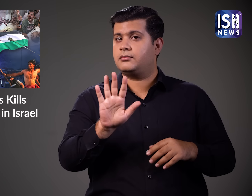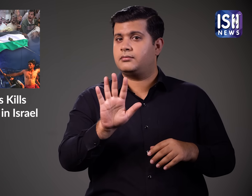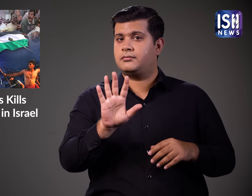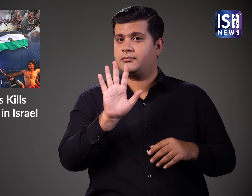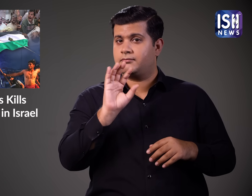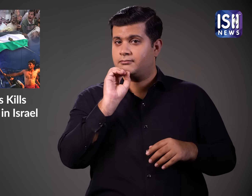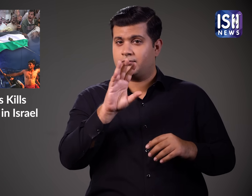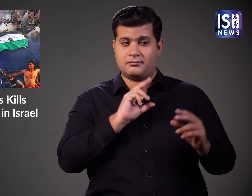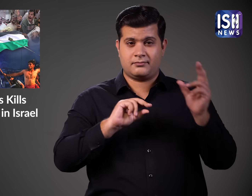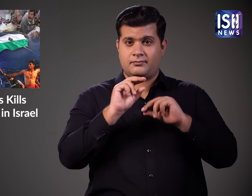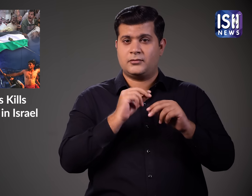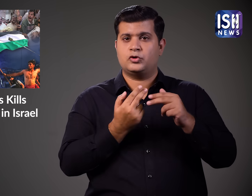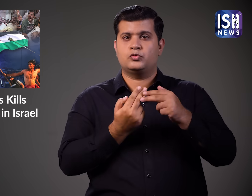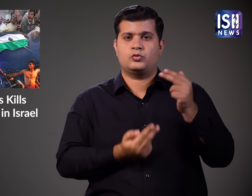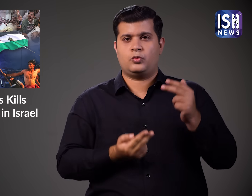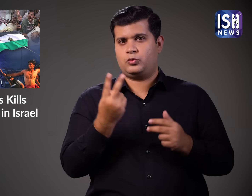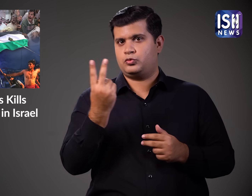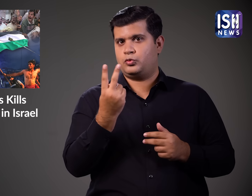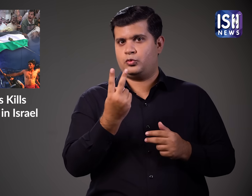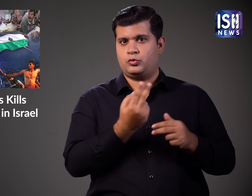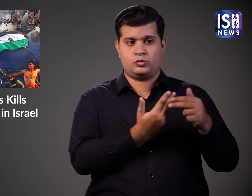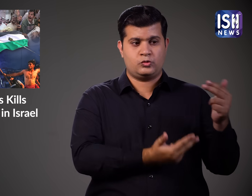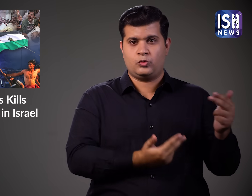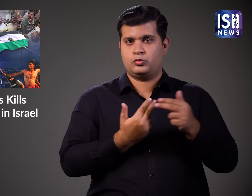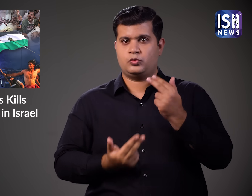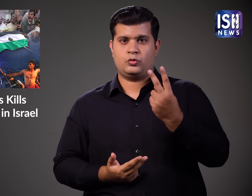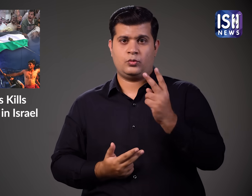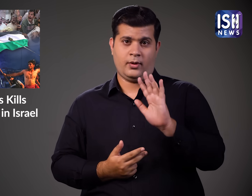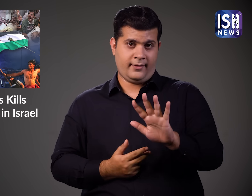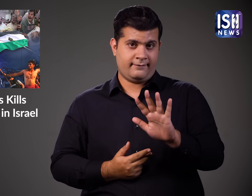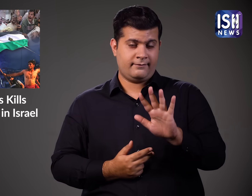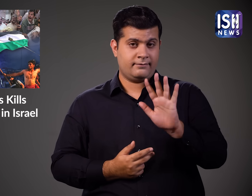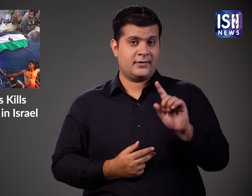However there are 2 contradictory views by experts.